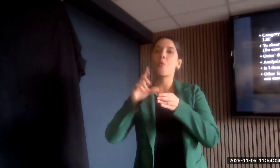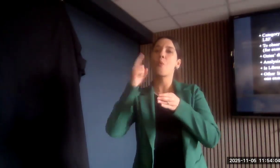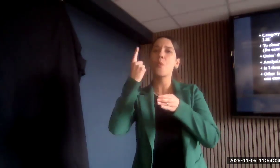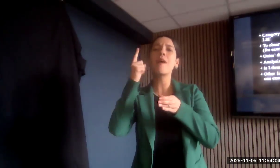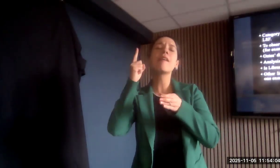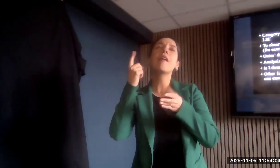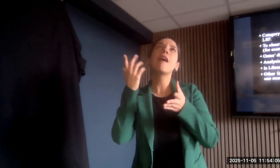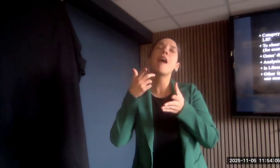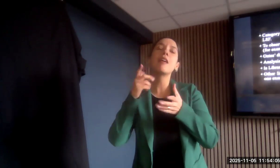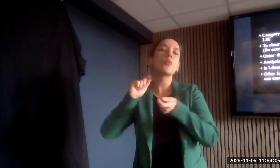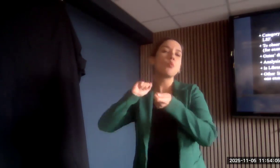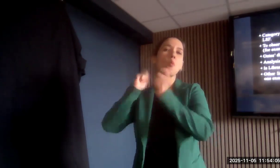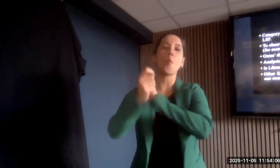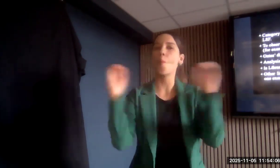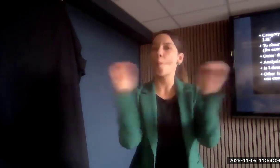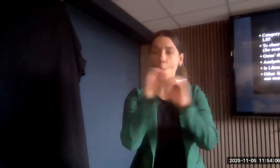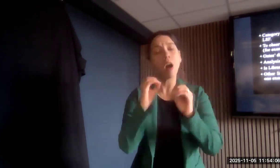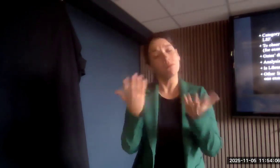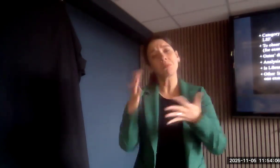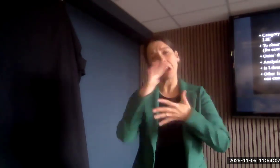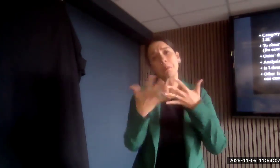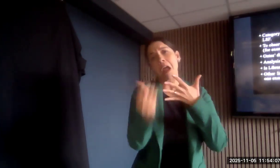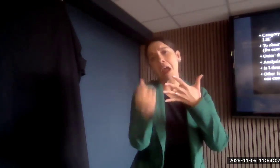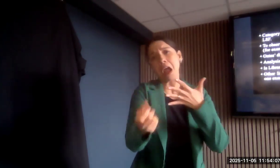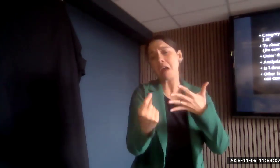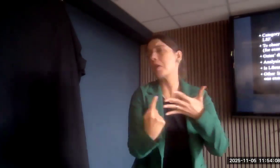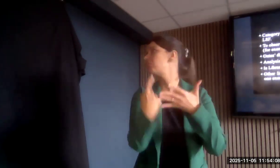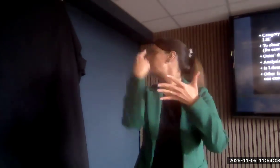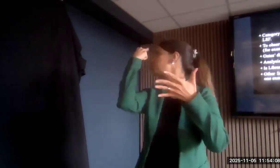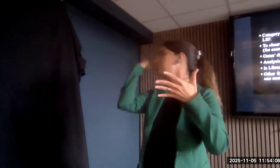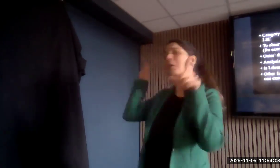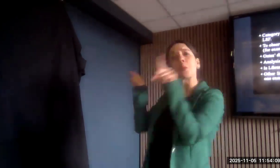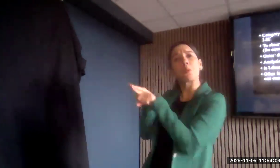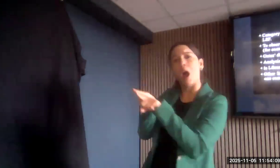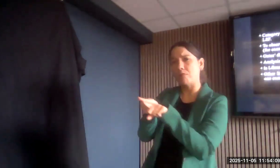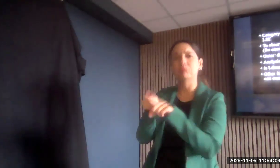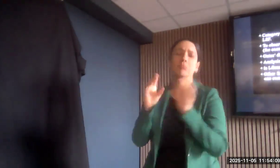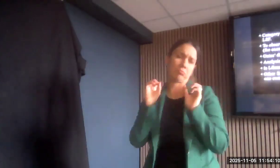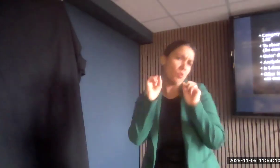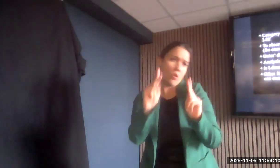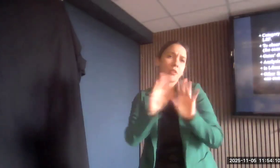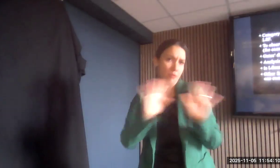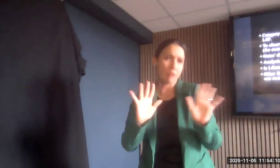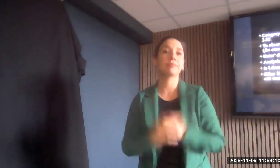there may be some influence there. Some signs have remained the same.